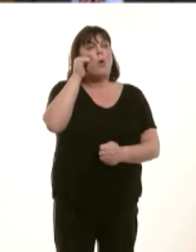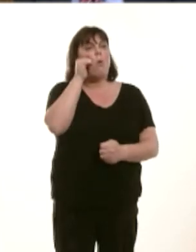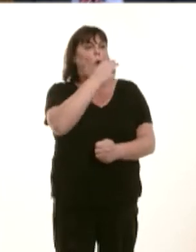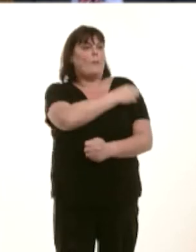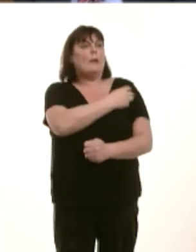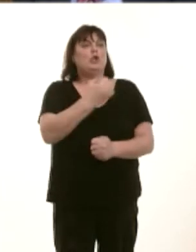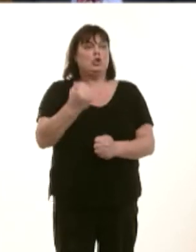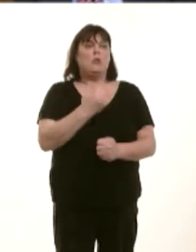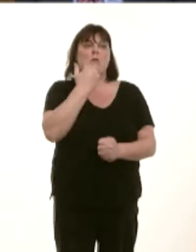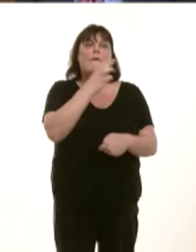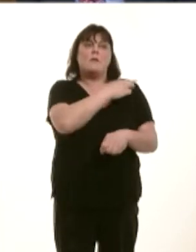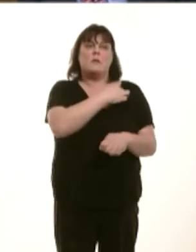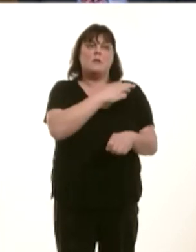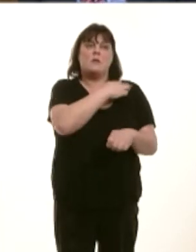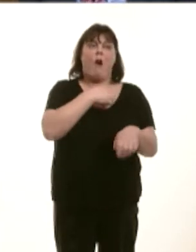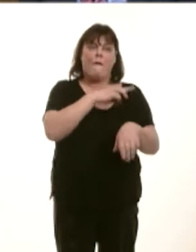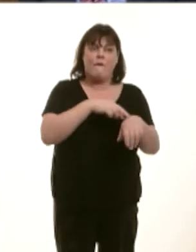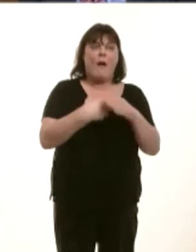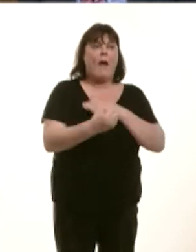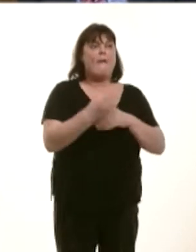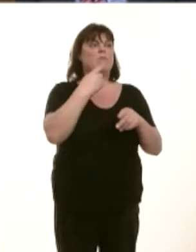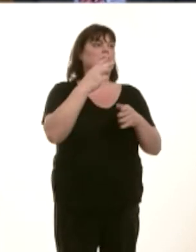it is doctors and nurses or whether it is support staff, physiotherapists, occupational